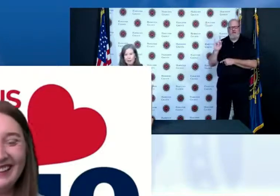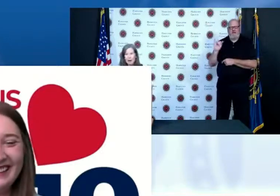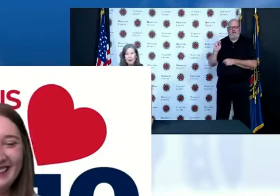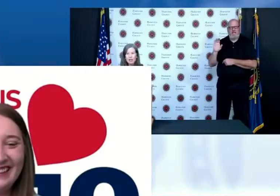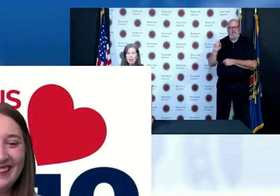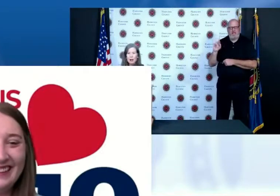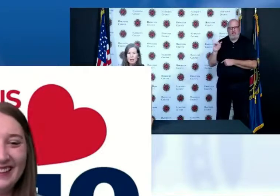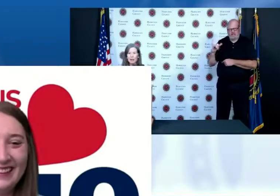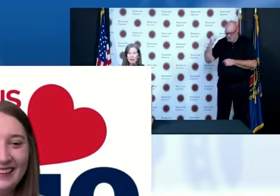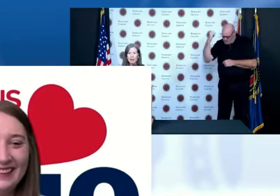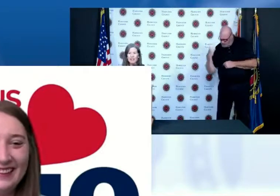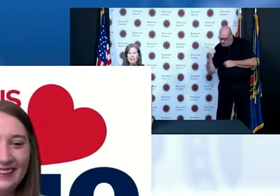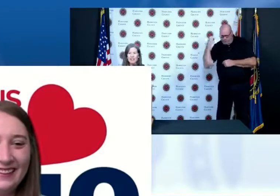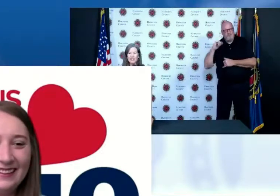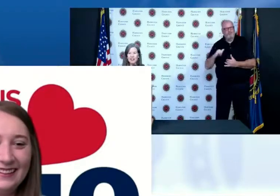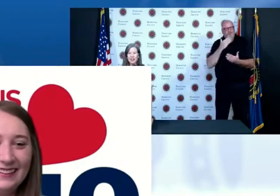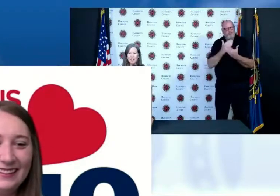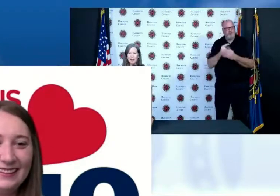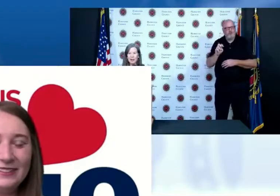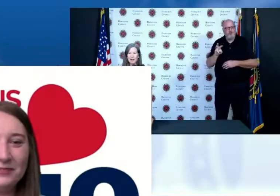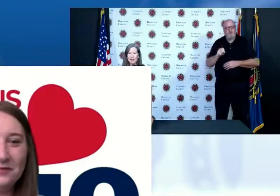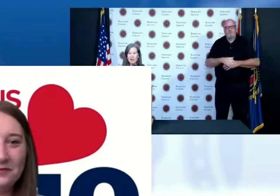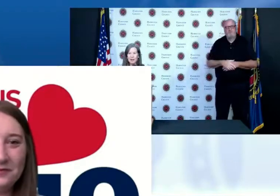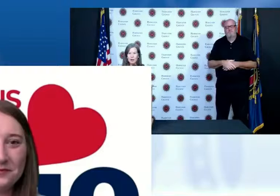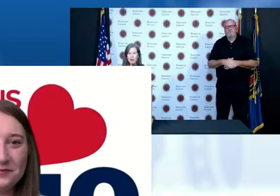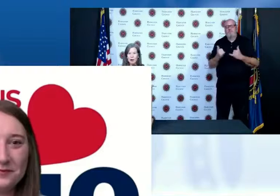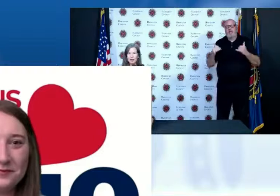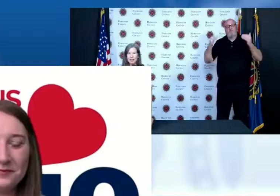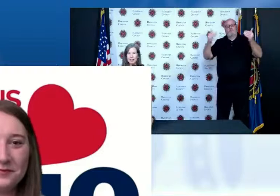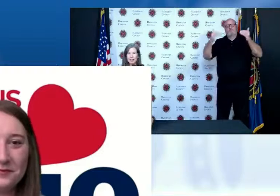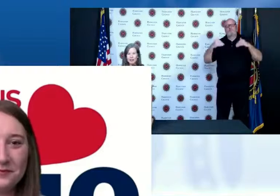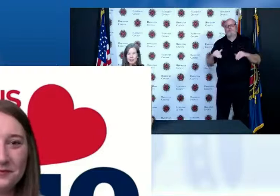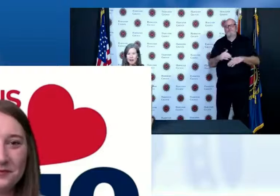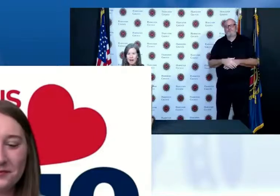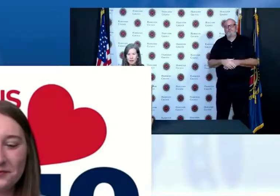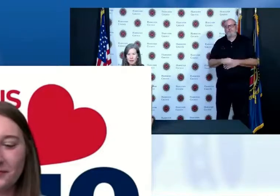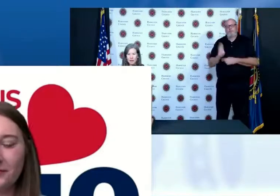but Bishop Bobby Hilton is here with us this morning Bobby has a bit of a harrowing